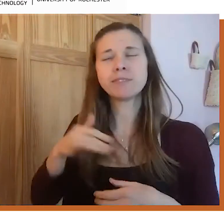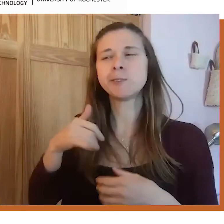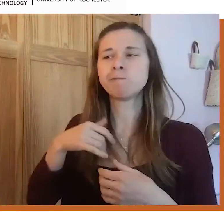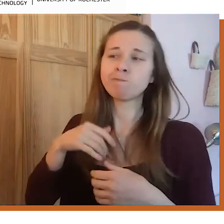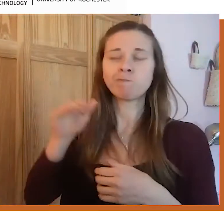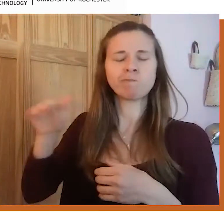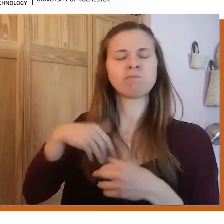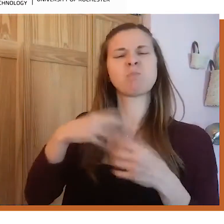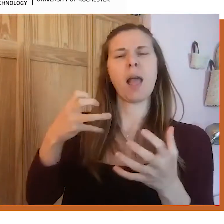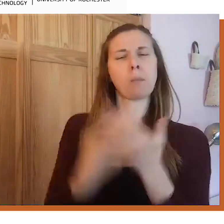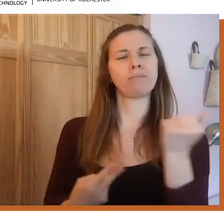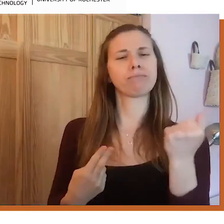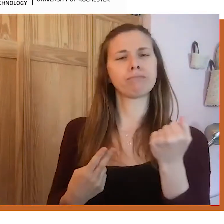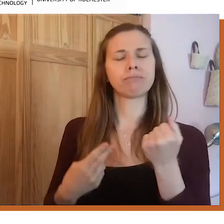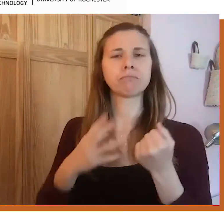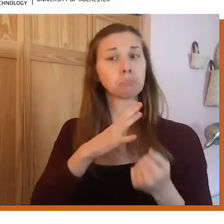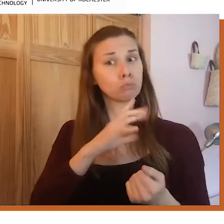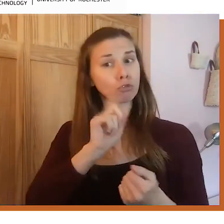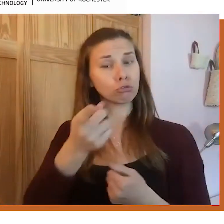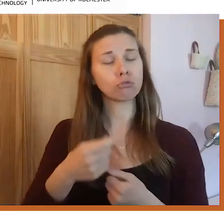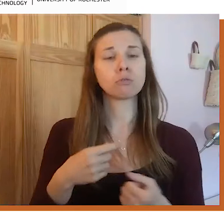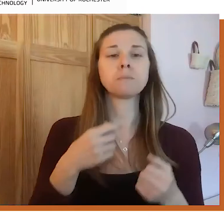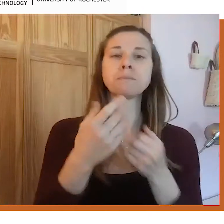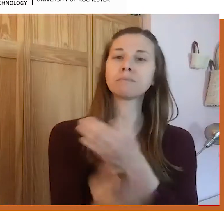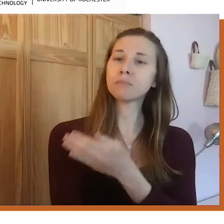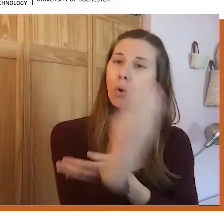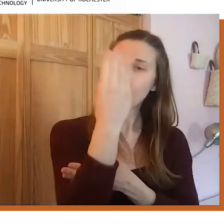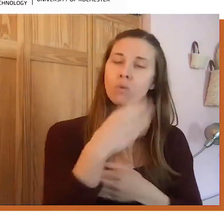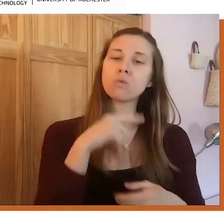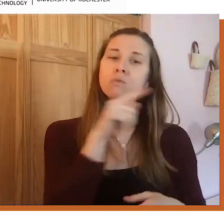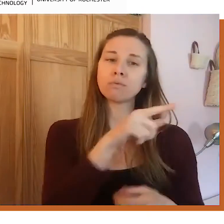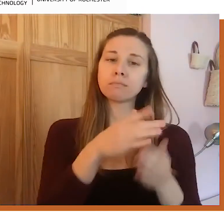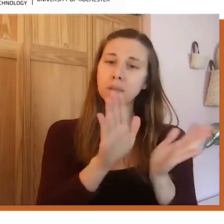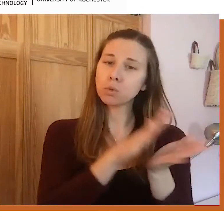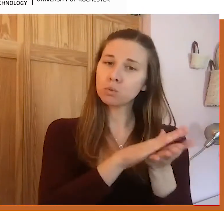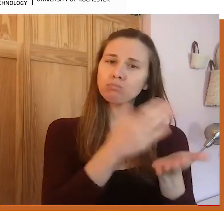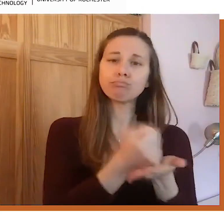but I missed the Deaf environment and my friends there, so I was able to do